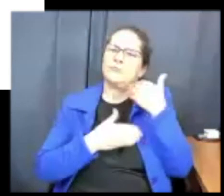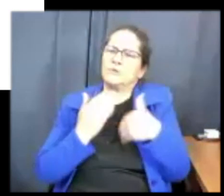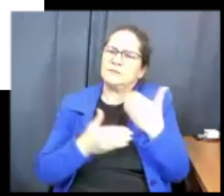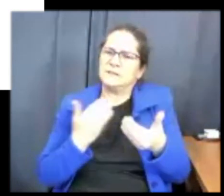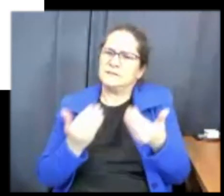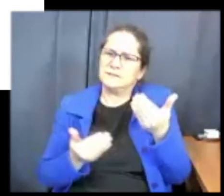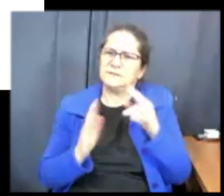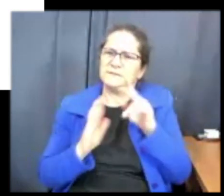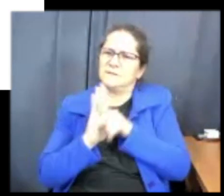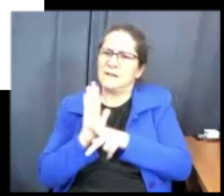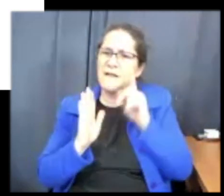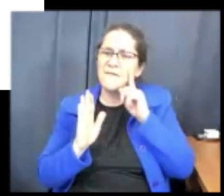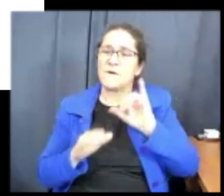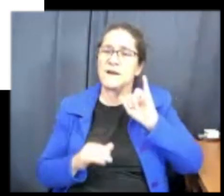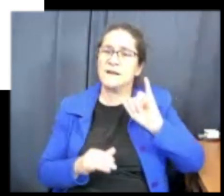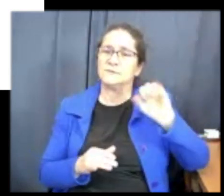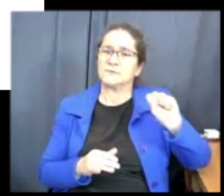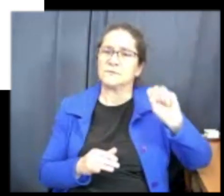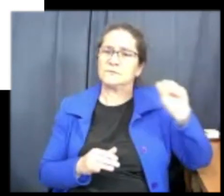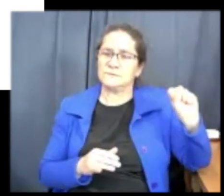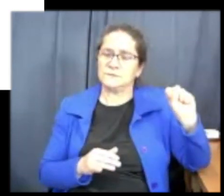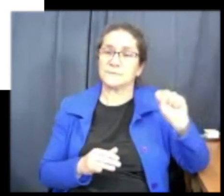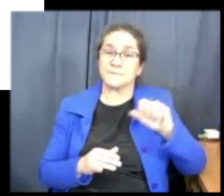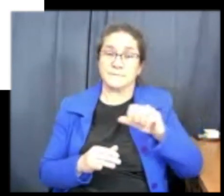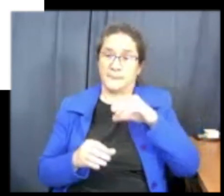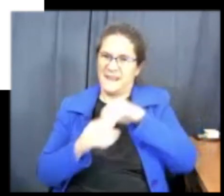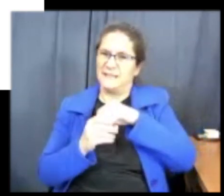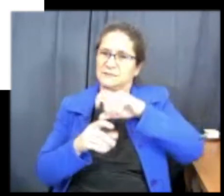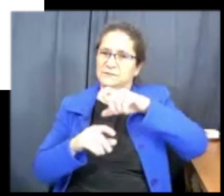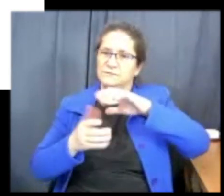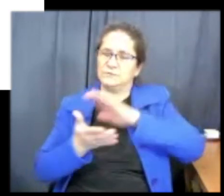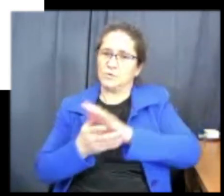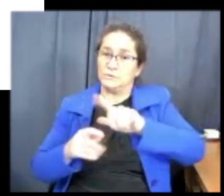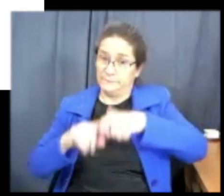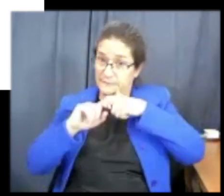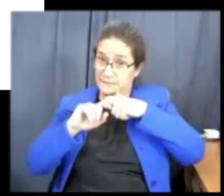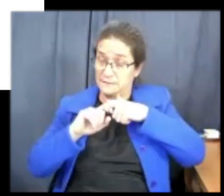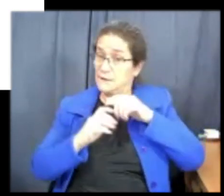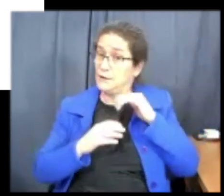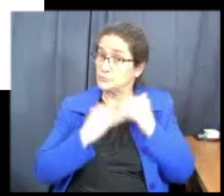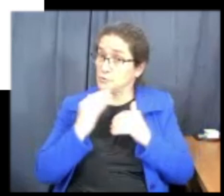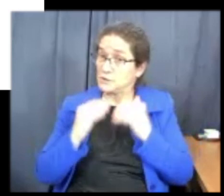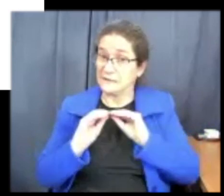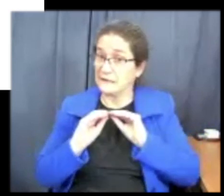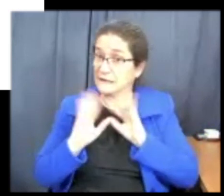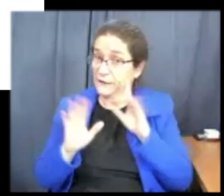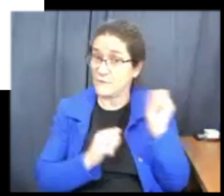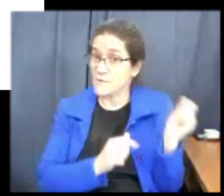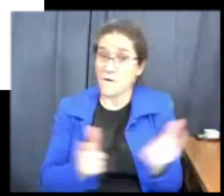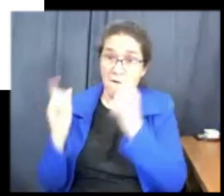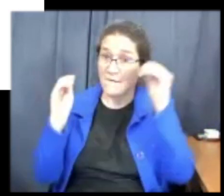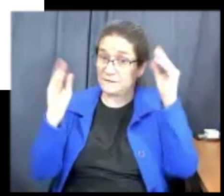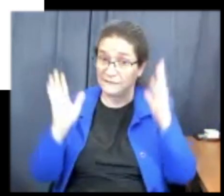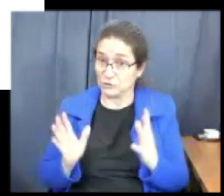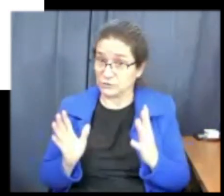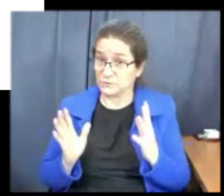Are these processes and procedures clear to all teachers in what they need to do before students are suspended